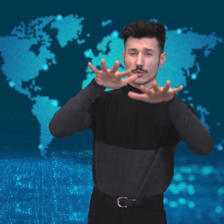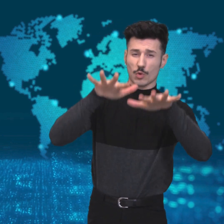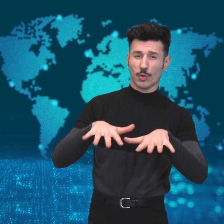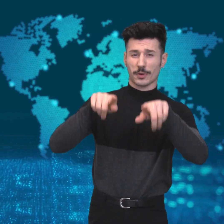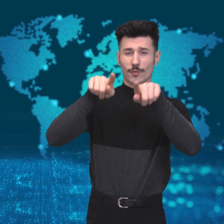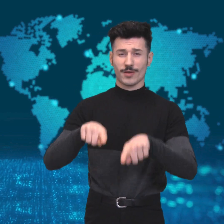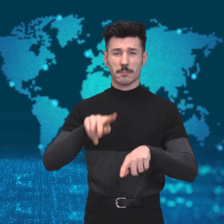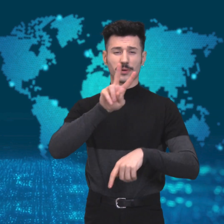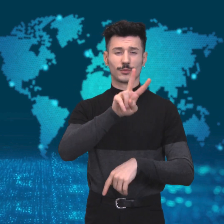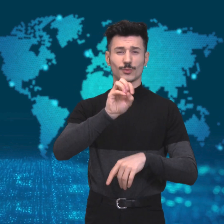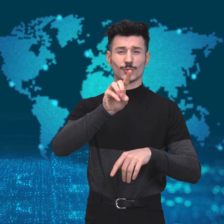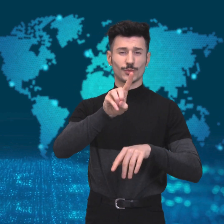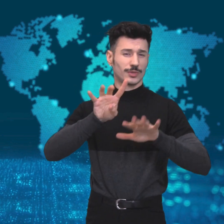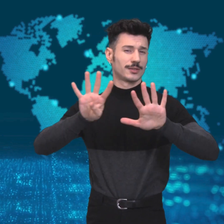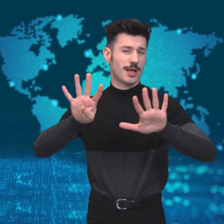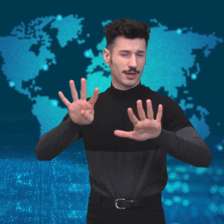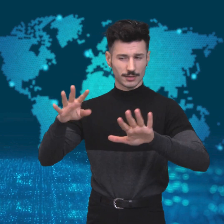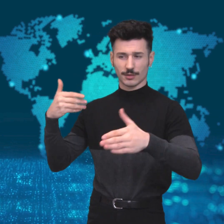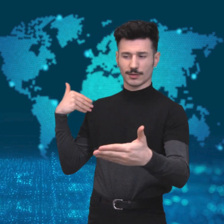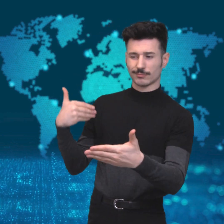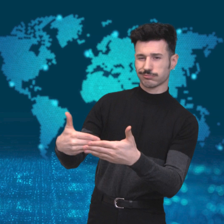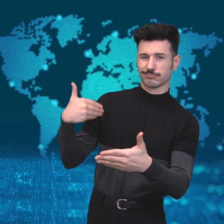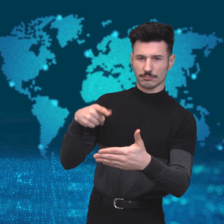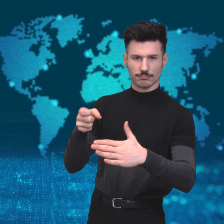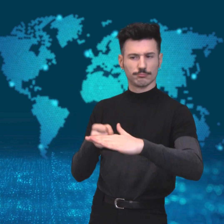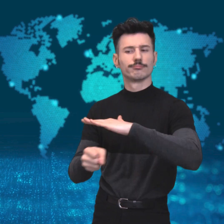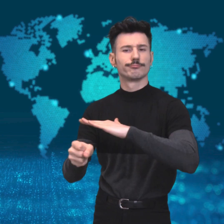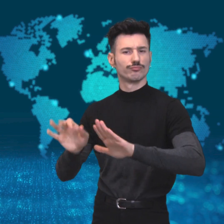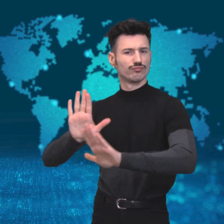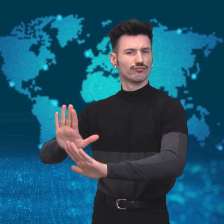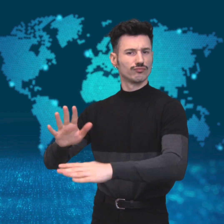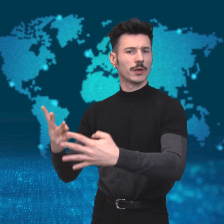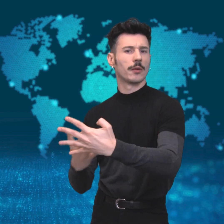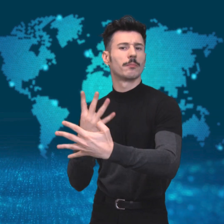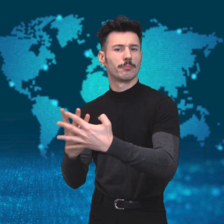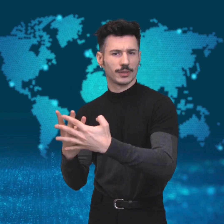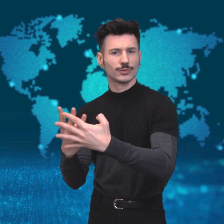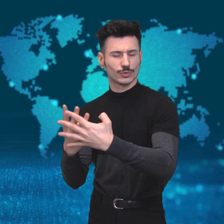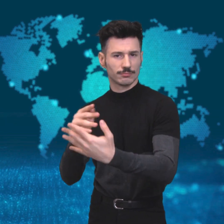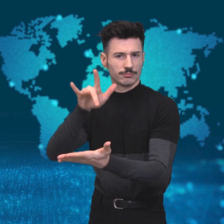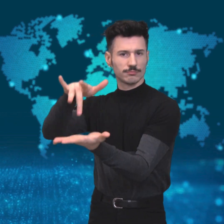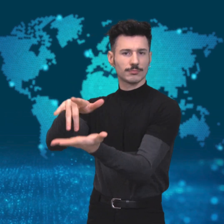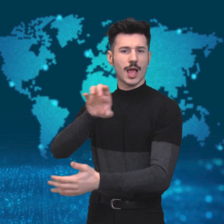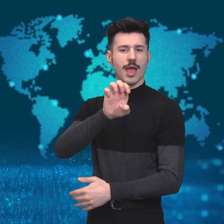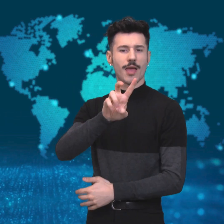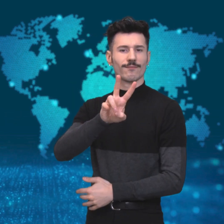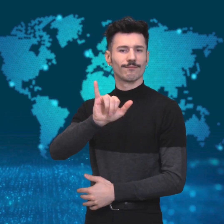Prior to his sentencing, Rahimpour has been held in